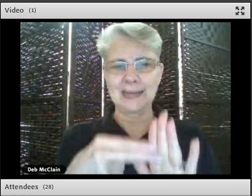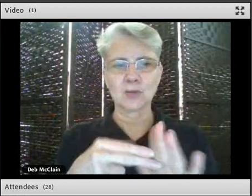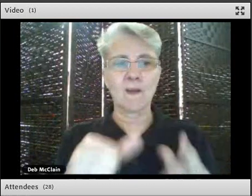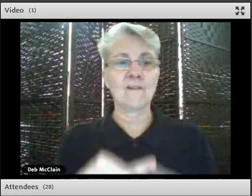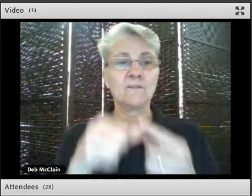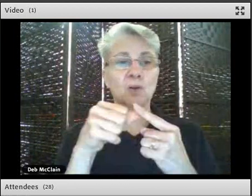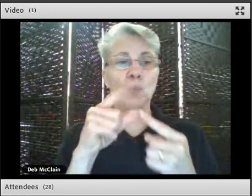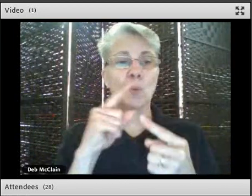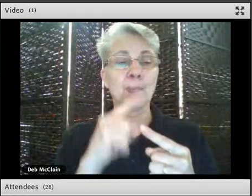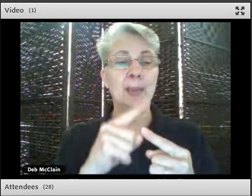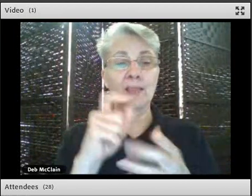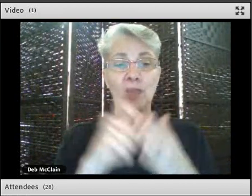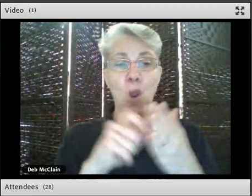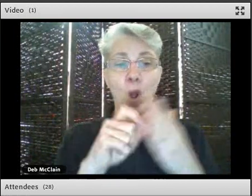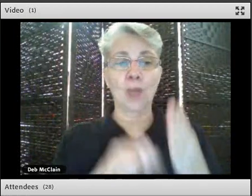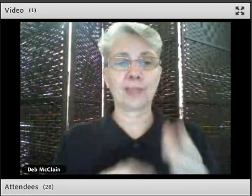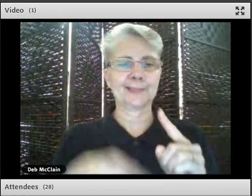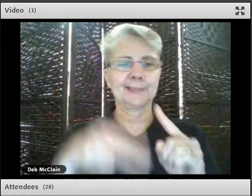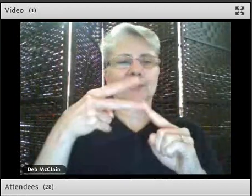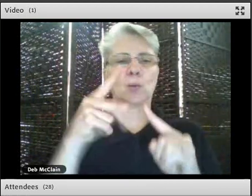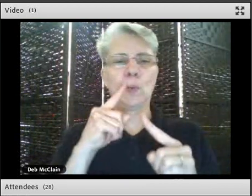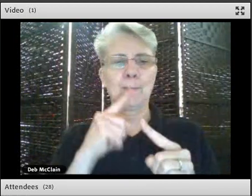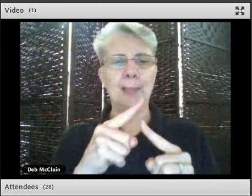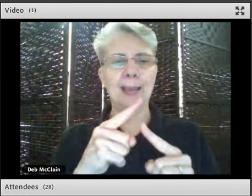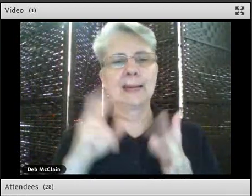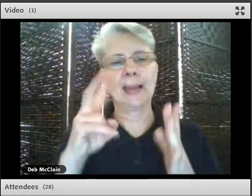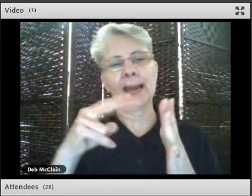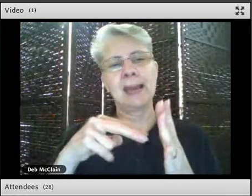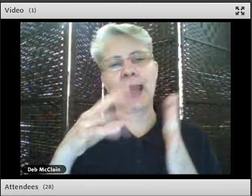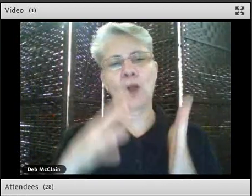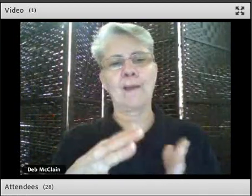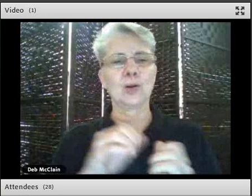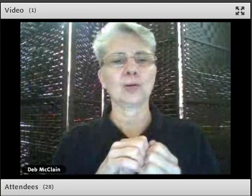and each term goes in its own subfield E.